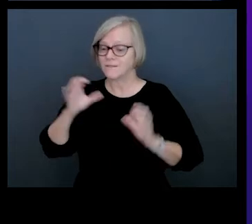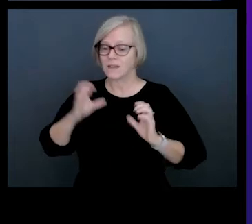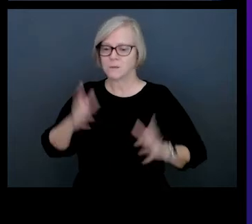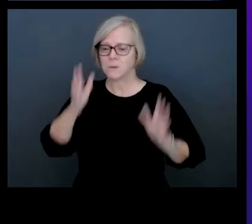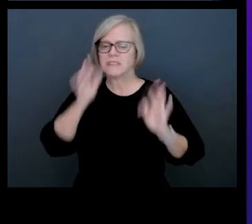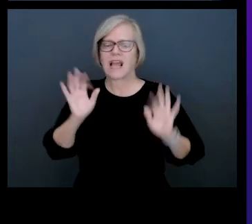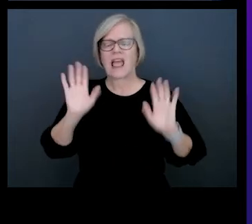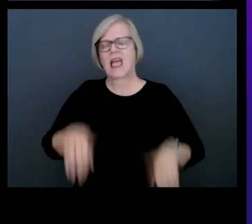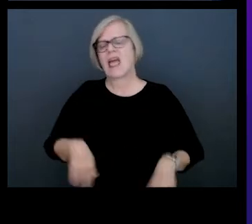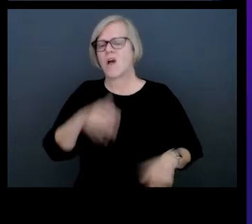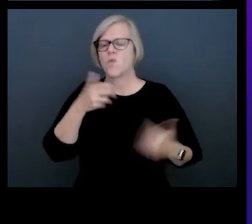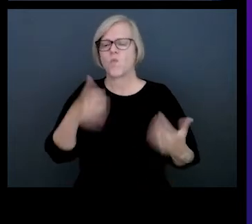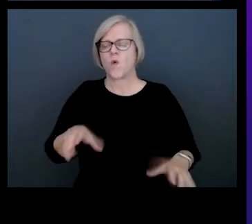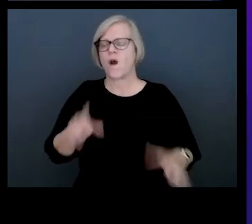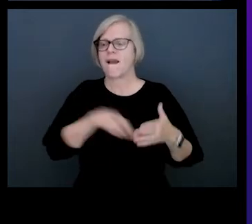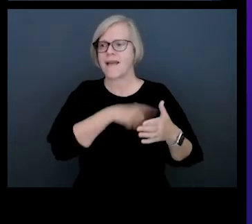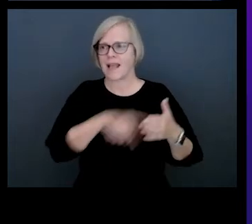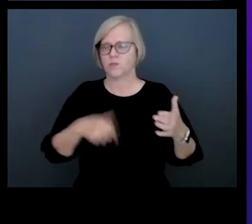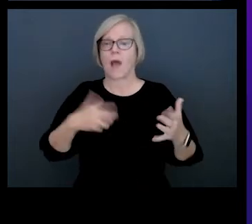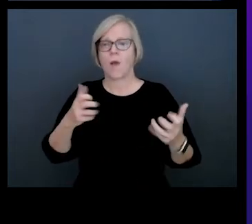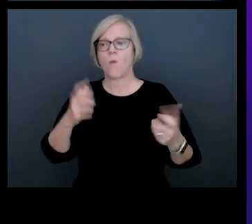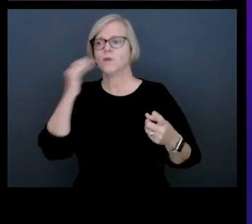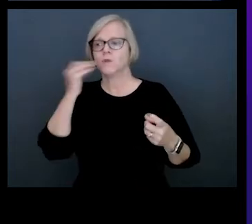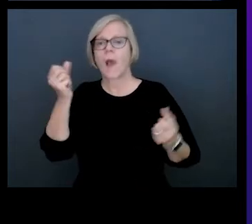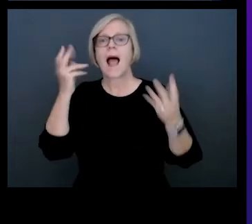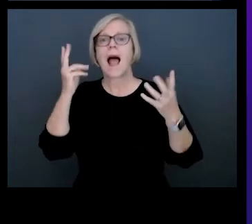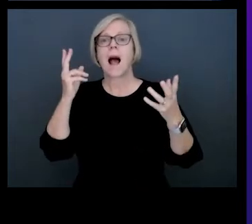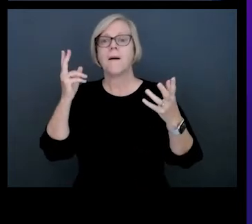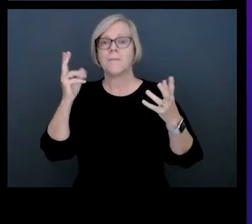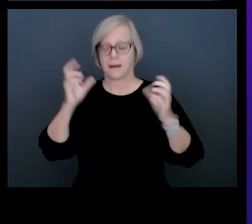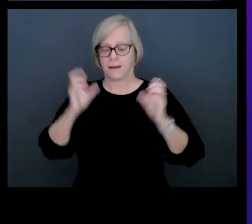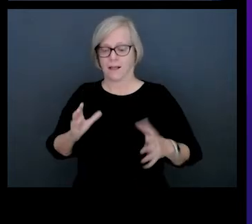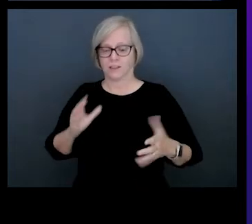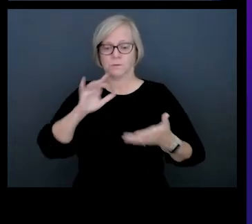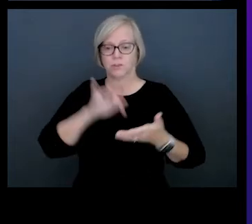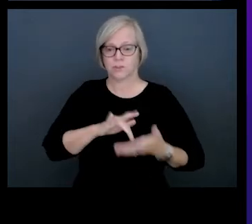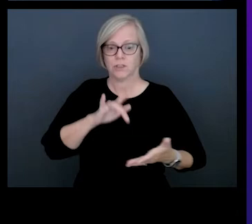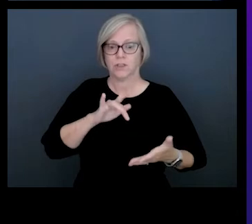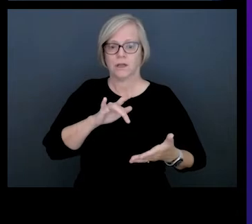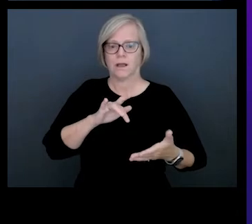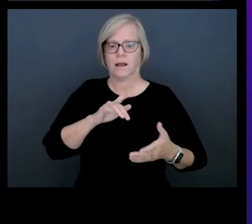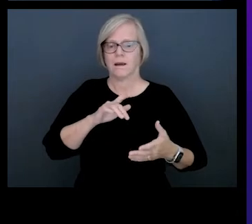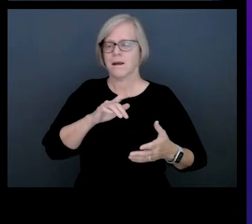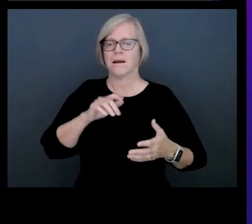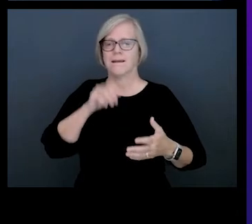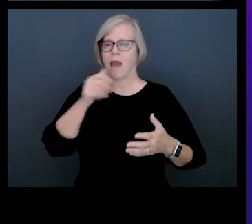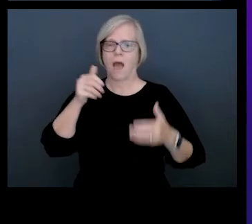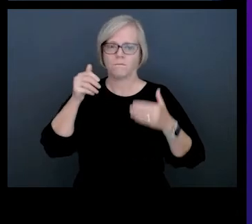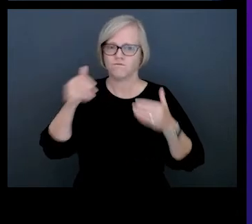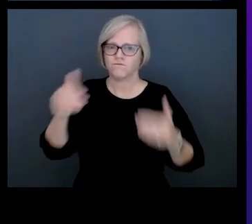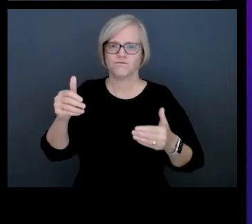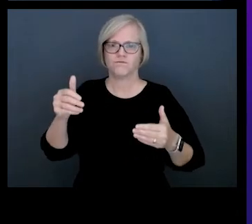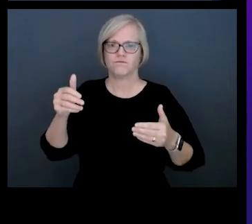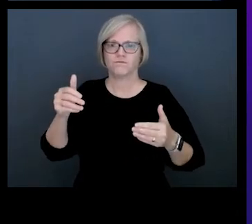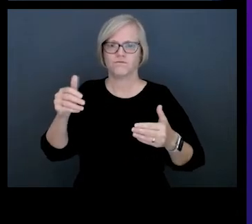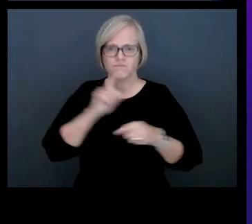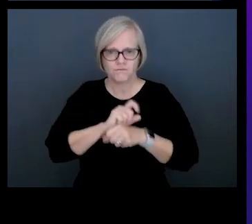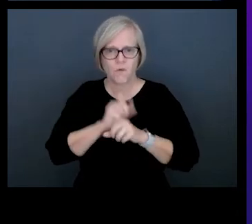well, how many customers are entering the payment flow, but not exiting it? So from here, I'm gonna select Pay.